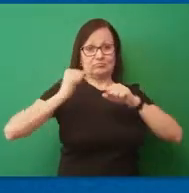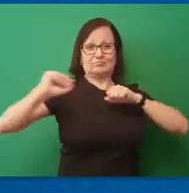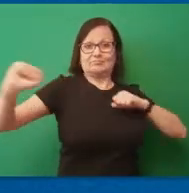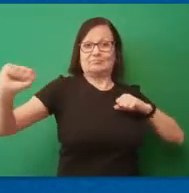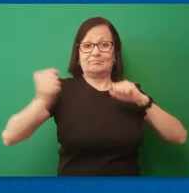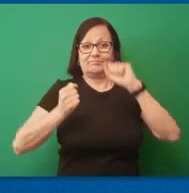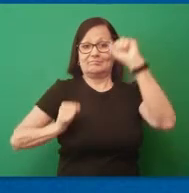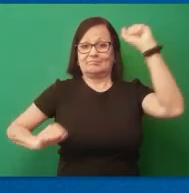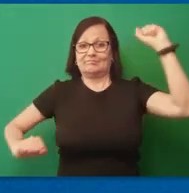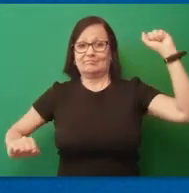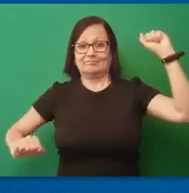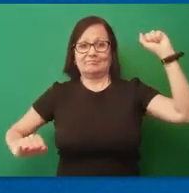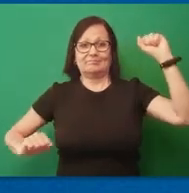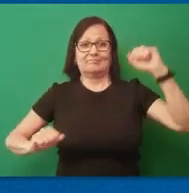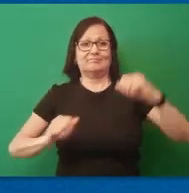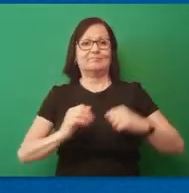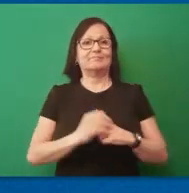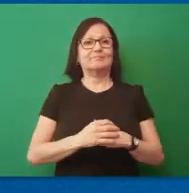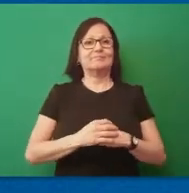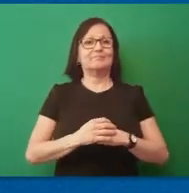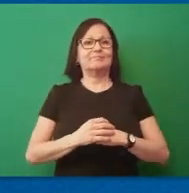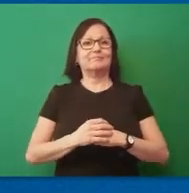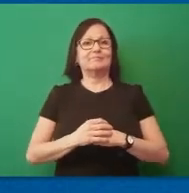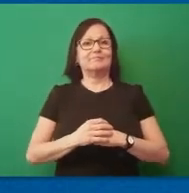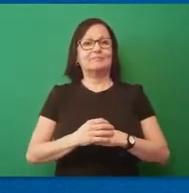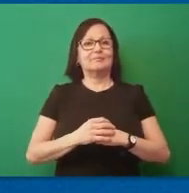Maybe you'd like to stretch your body.